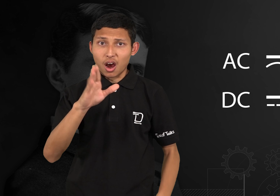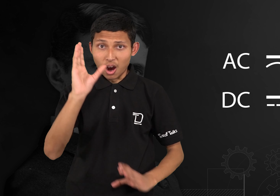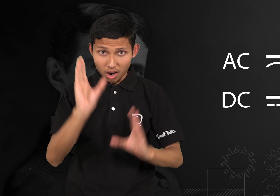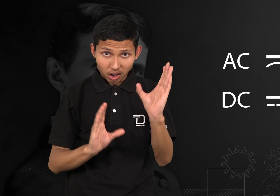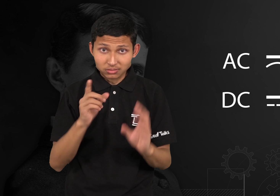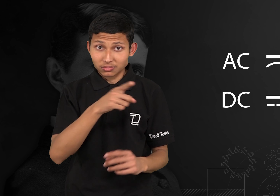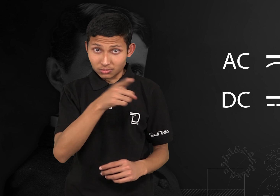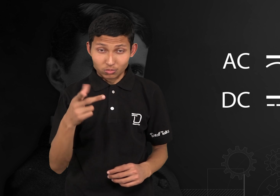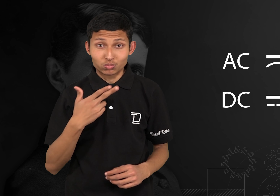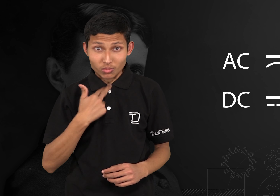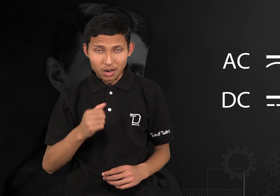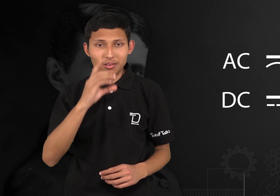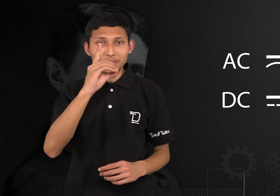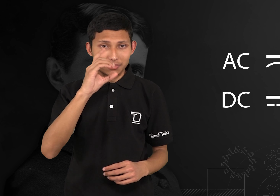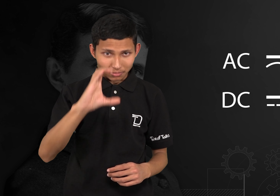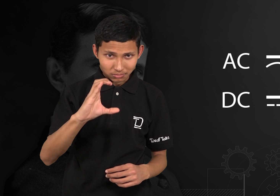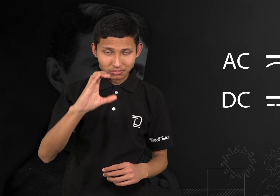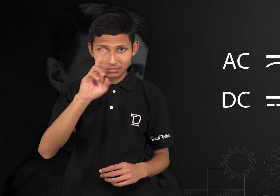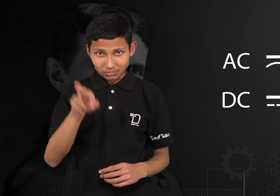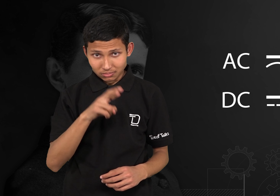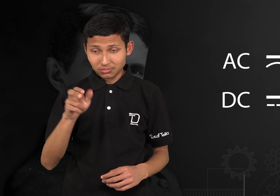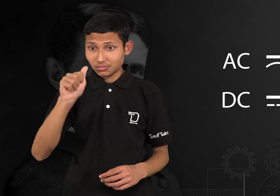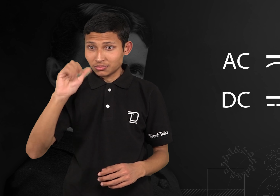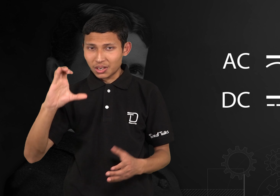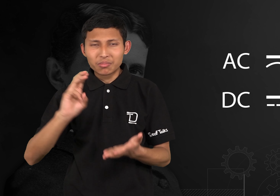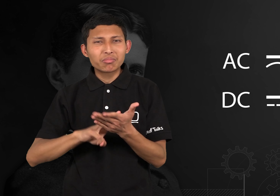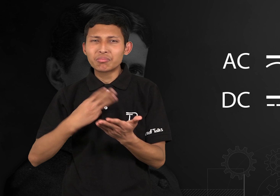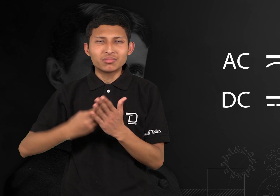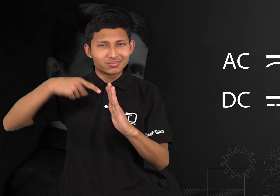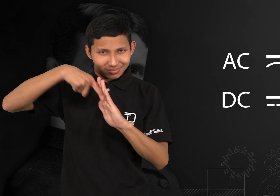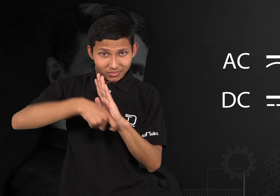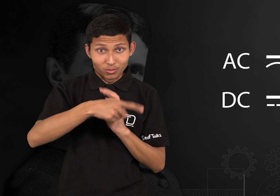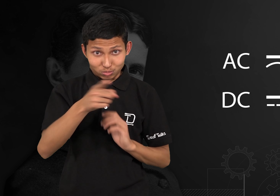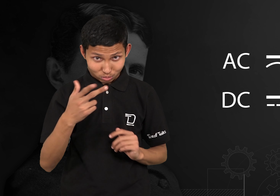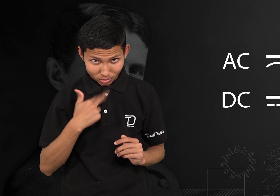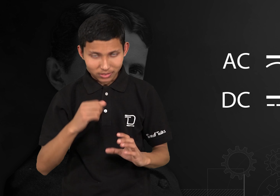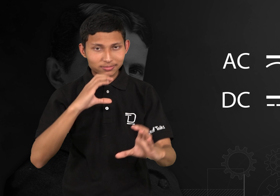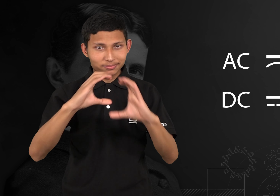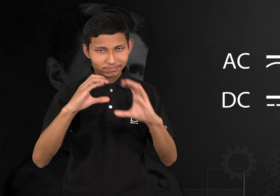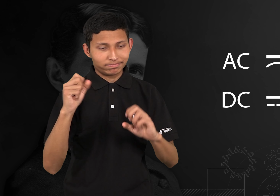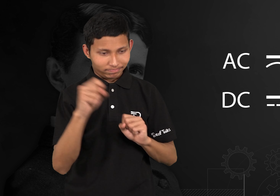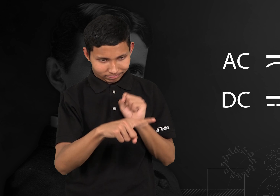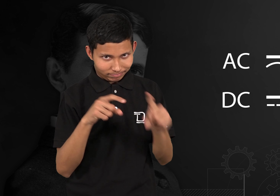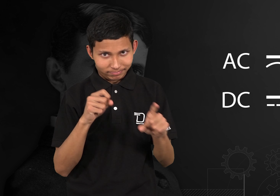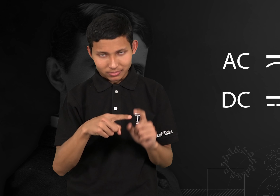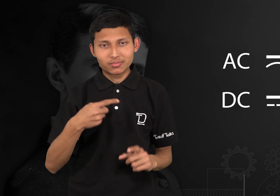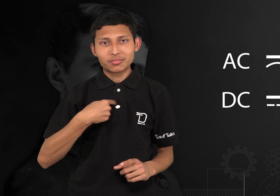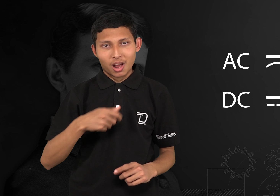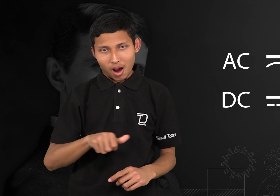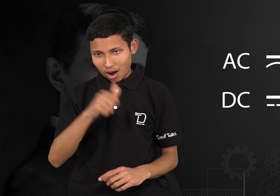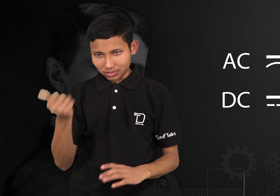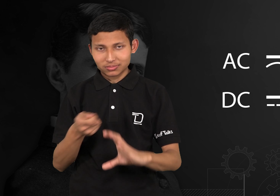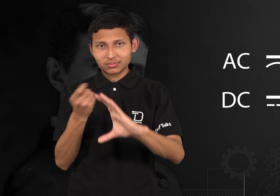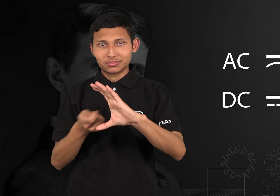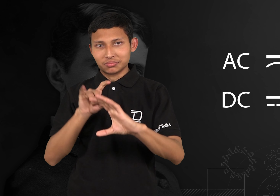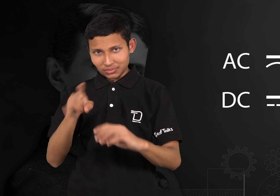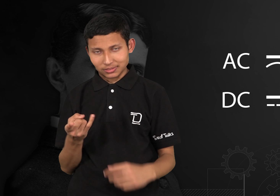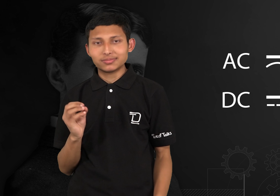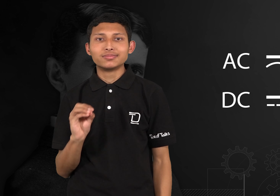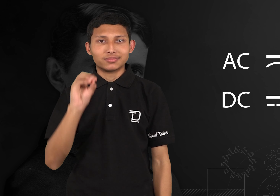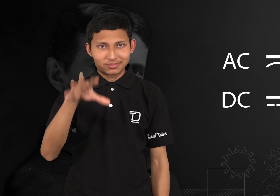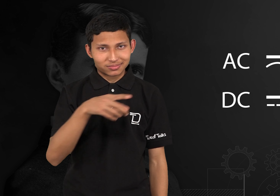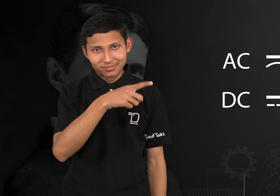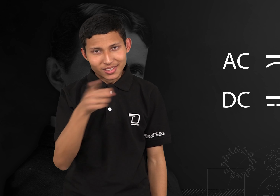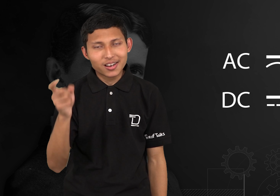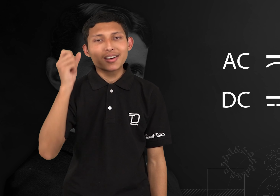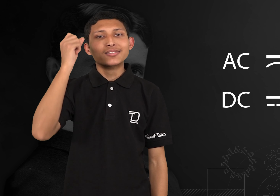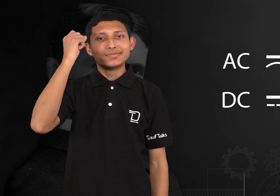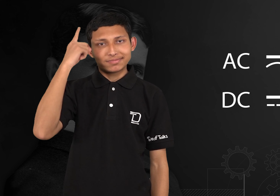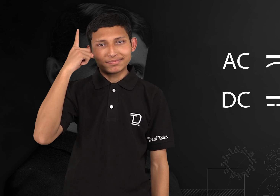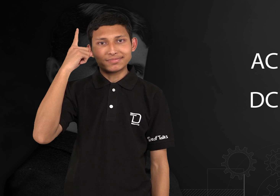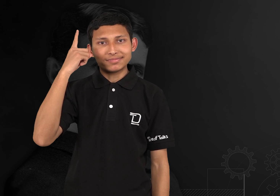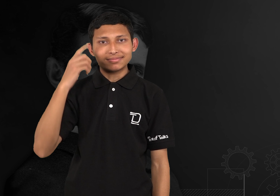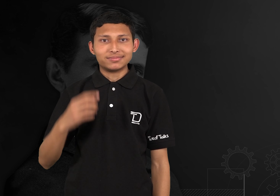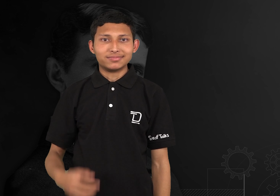If you want to know more about DC- Direct Current and AC-Alternating Current, comment below, and in our next video,